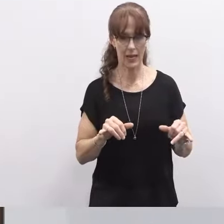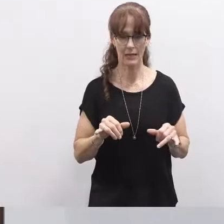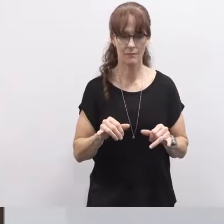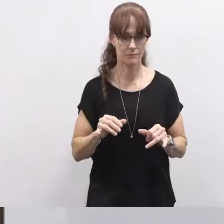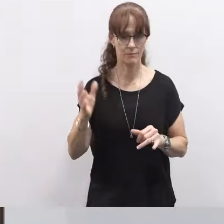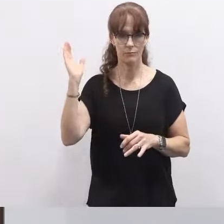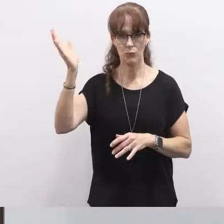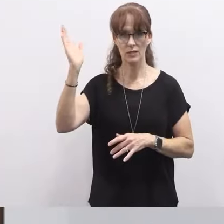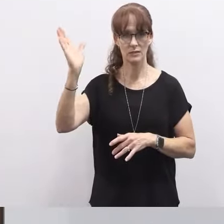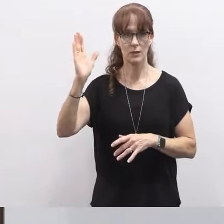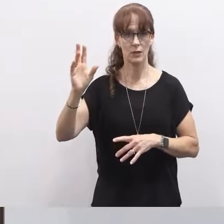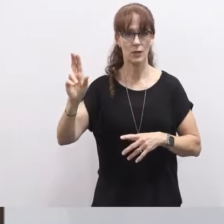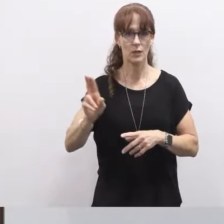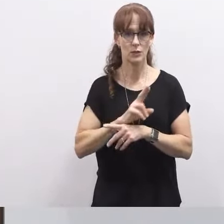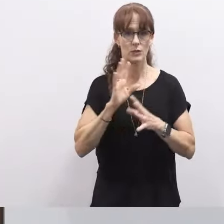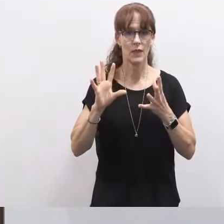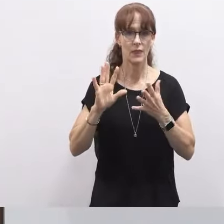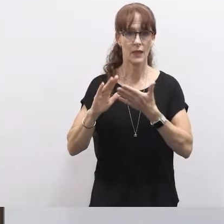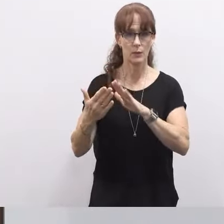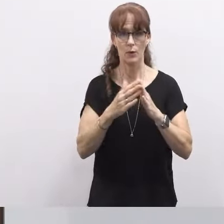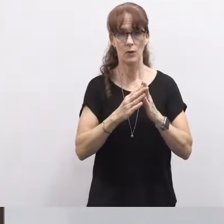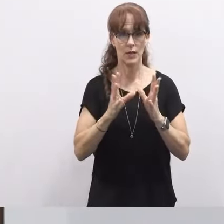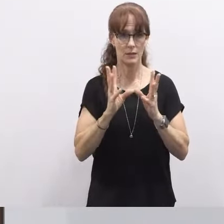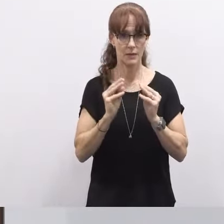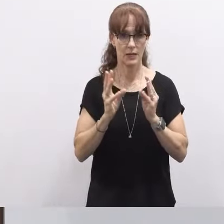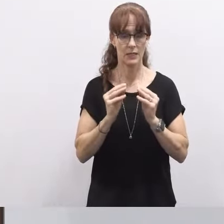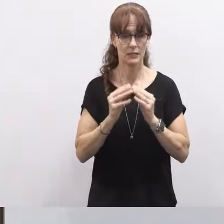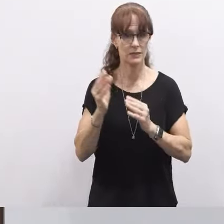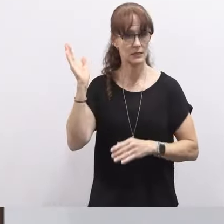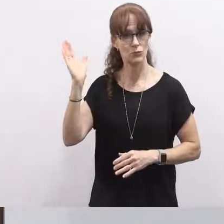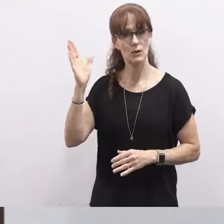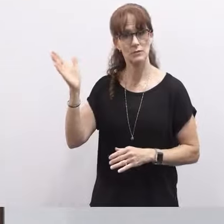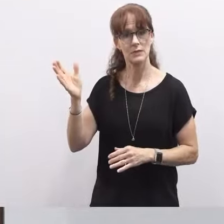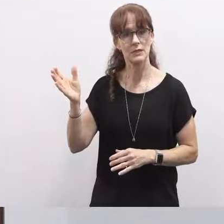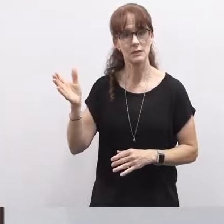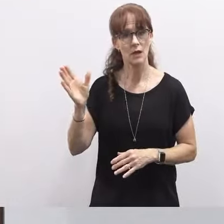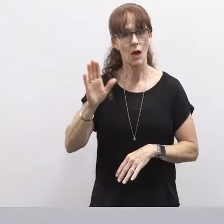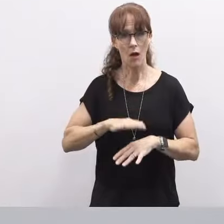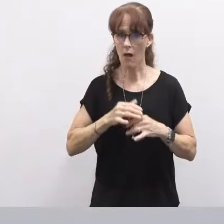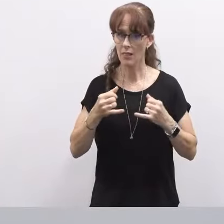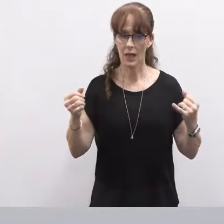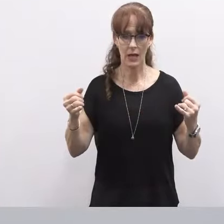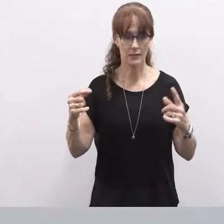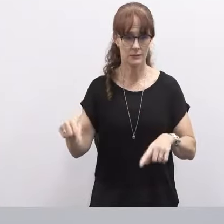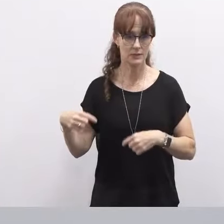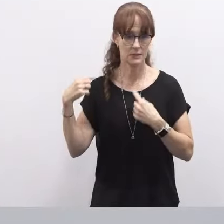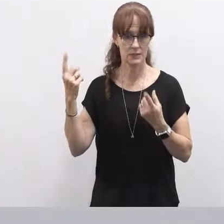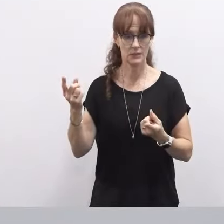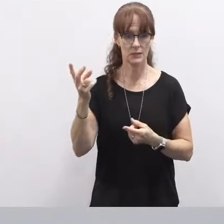that's been used in the community meetings. And this presentation has been online since November 8th.